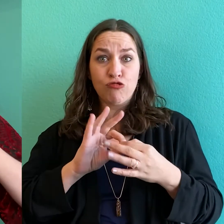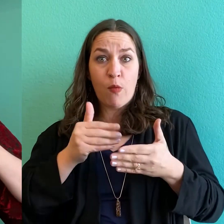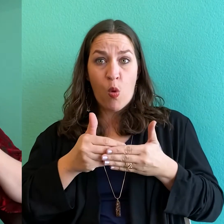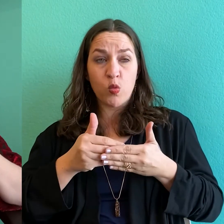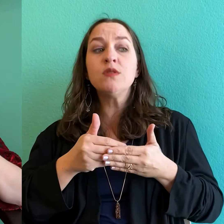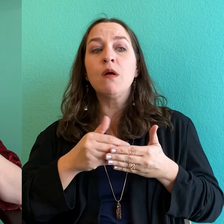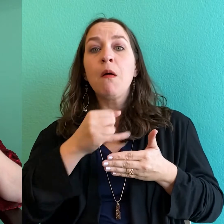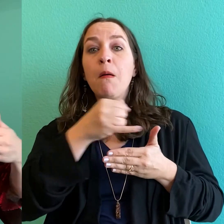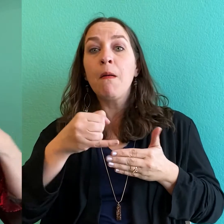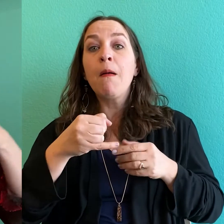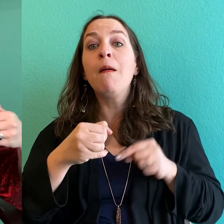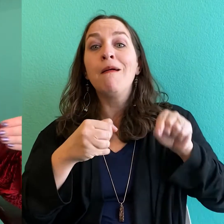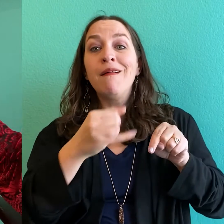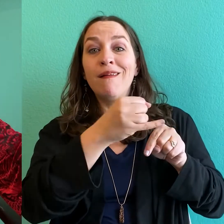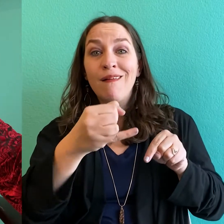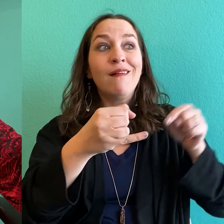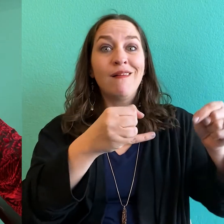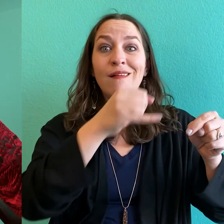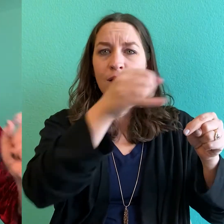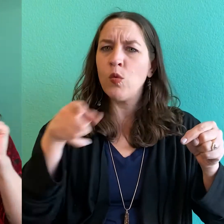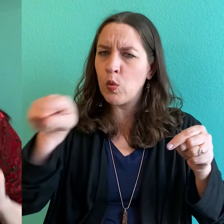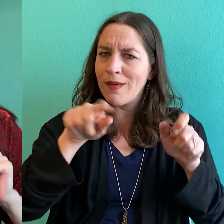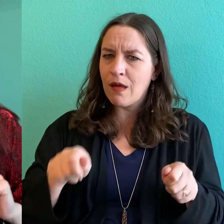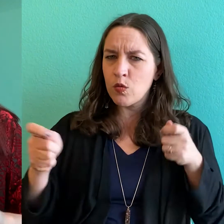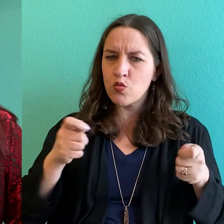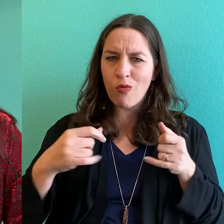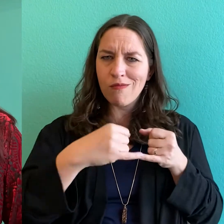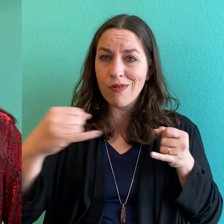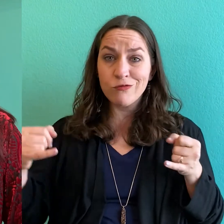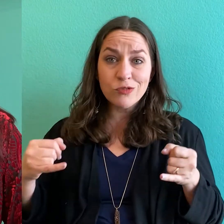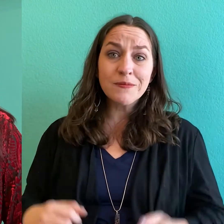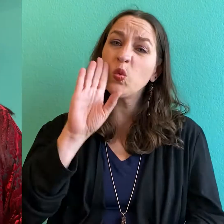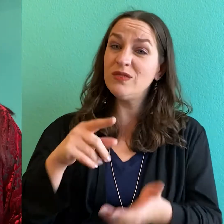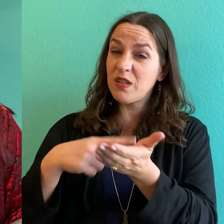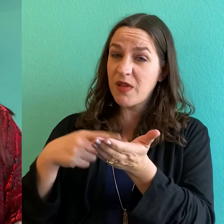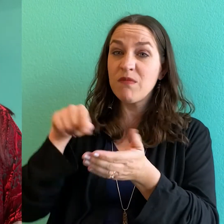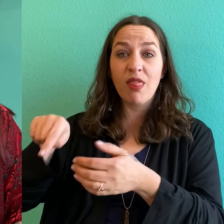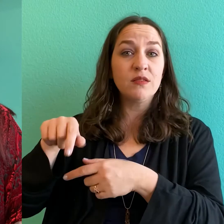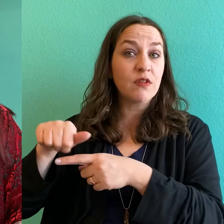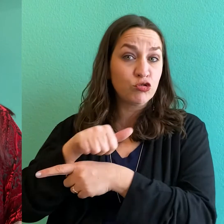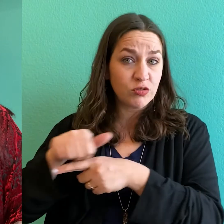as having proximity to you and that you are in control of that. Now, there have been times that I've done this